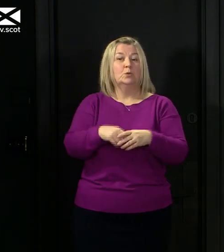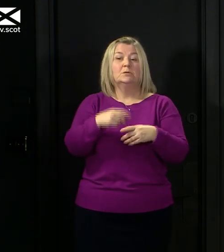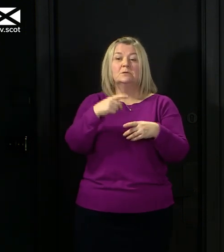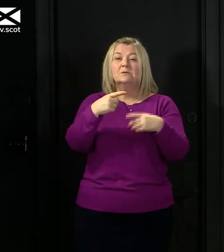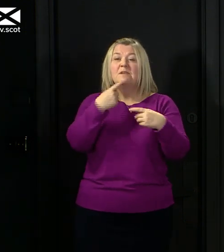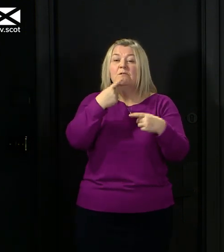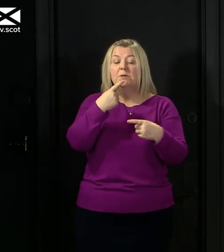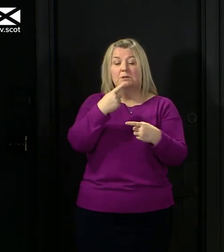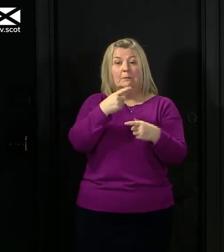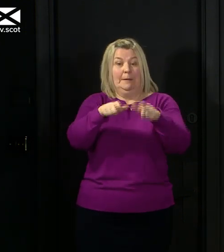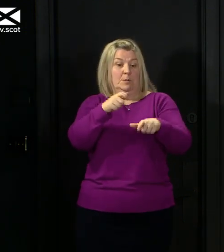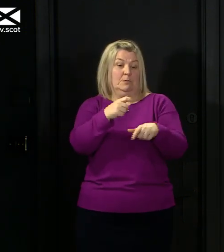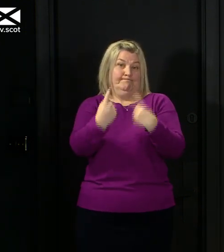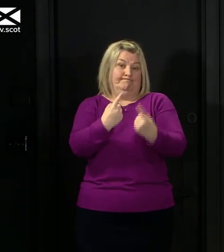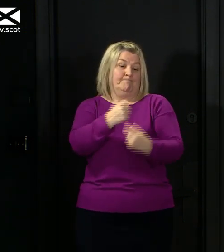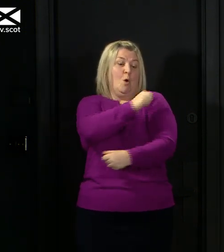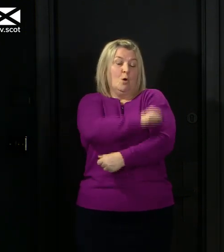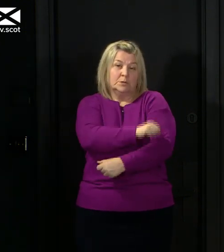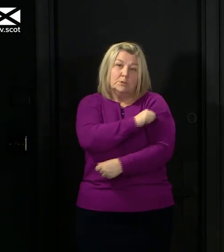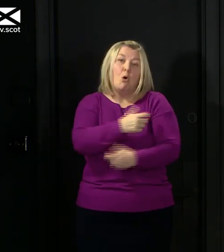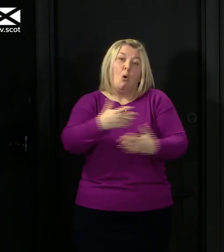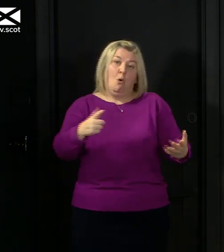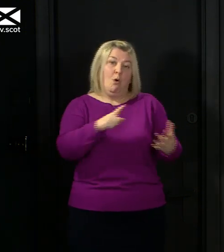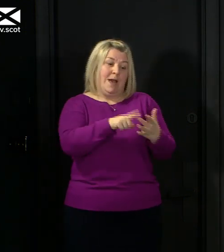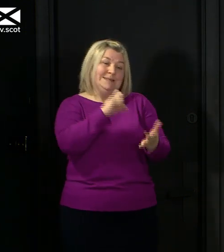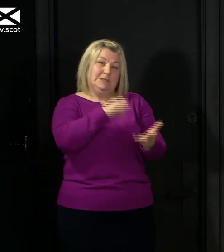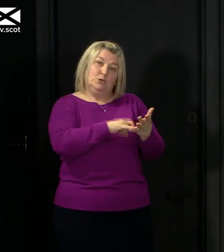later this week we'll be able to set out some of the information that Health Protection